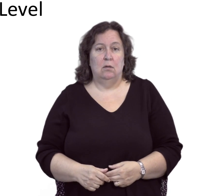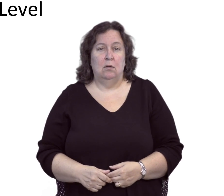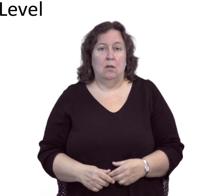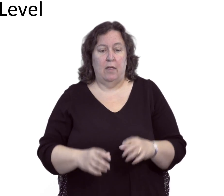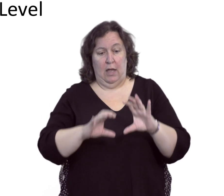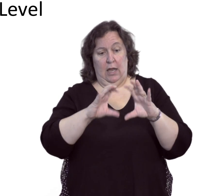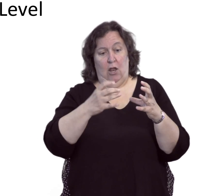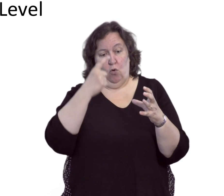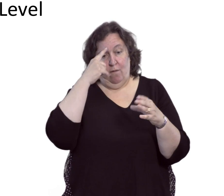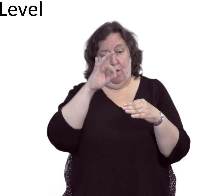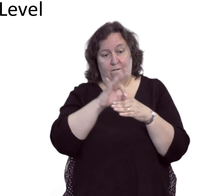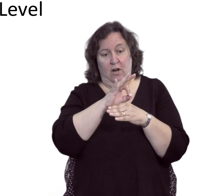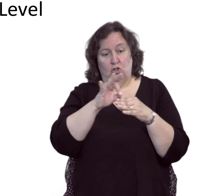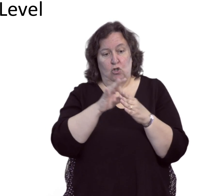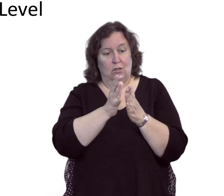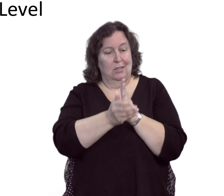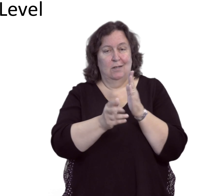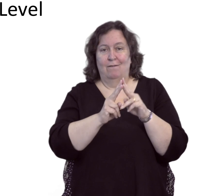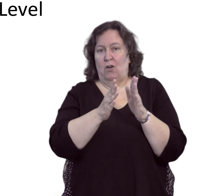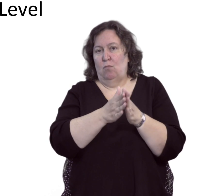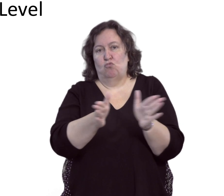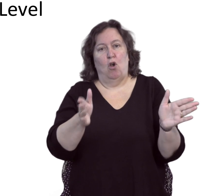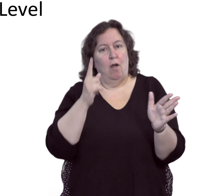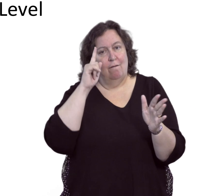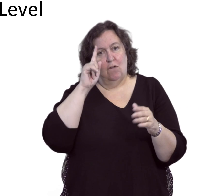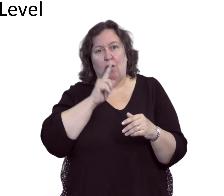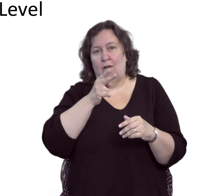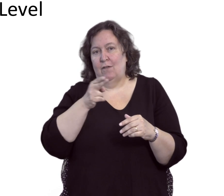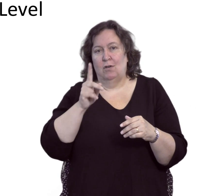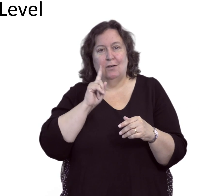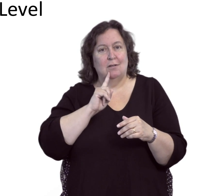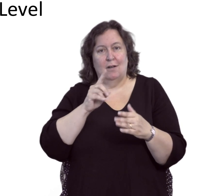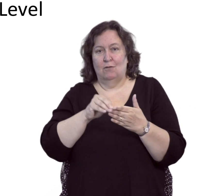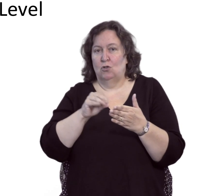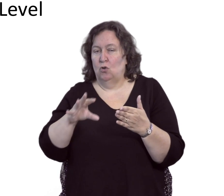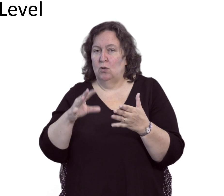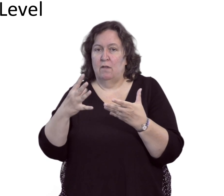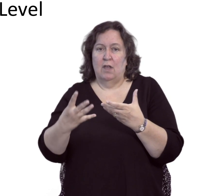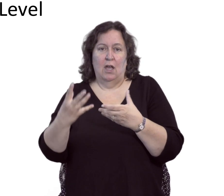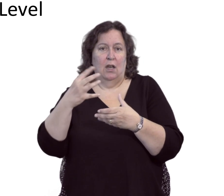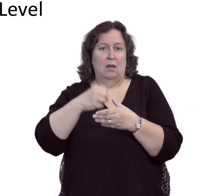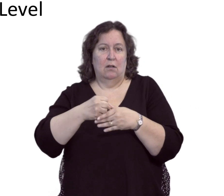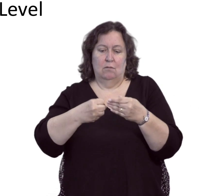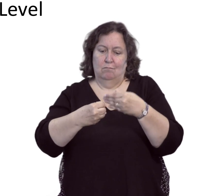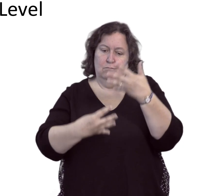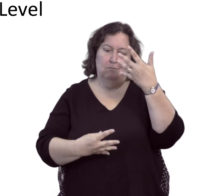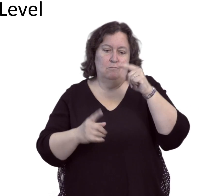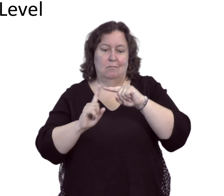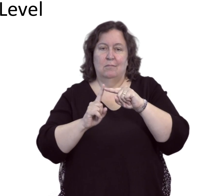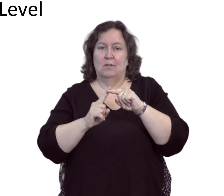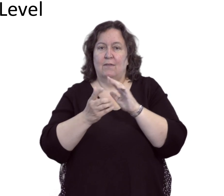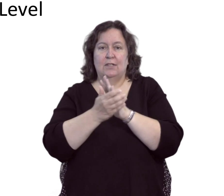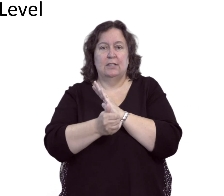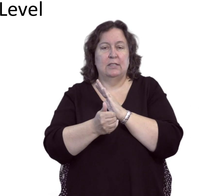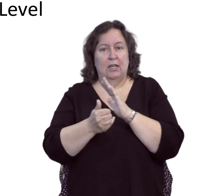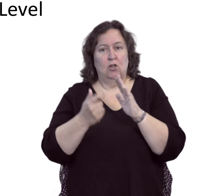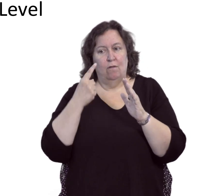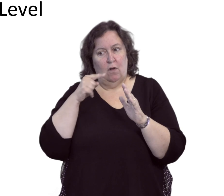The category for functional skills is broad for hard of hearing and deaf students and includes those skills needed to function